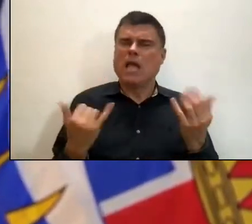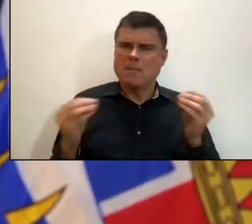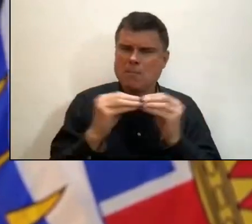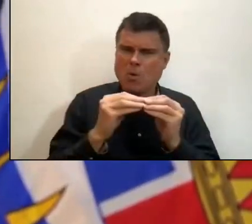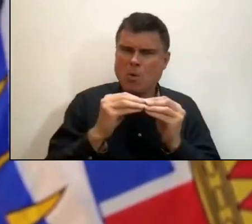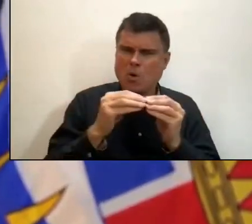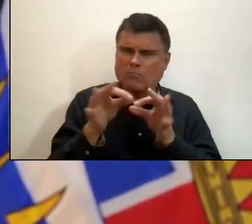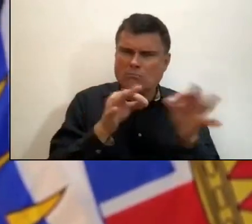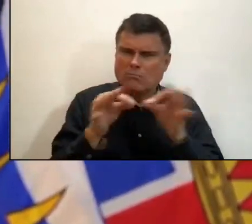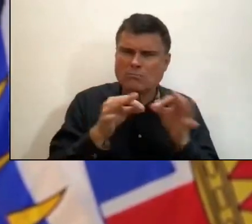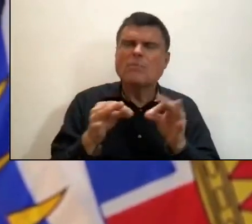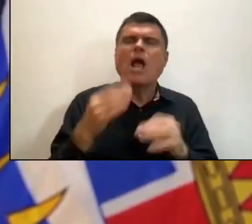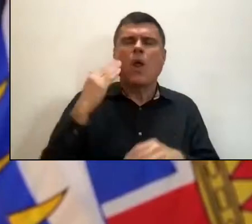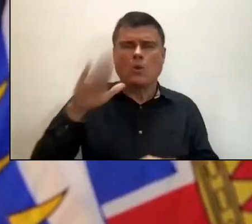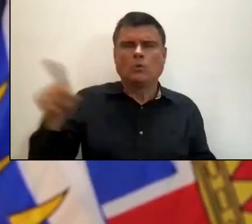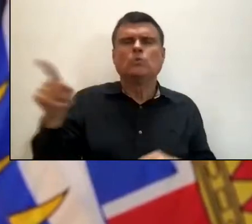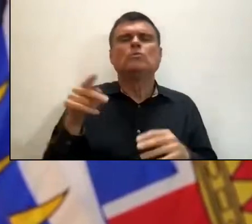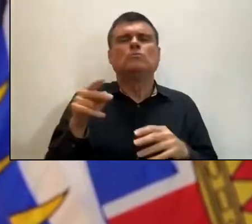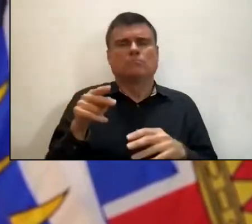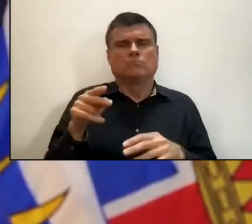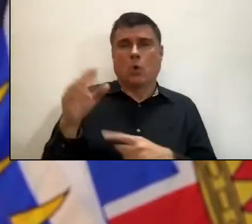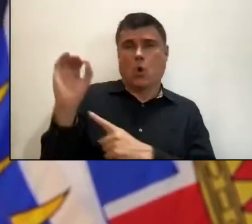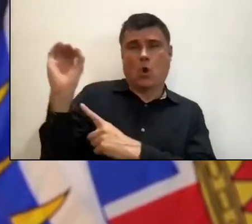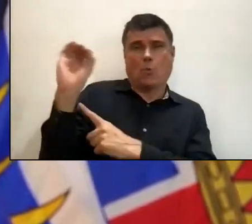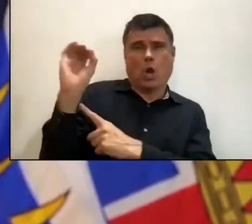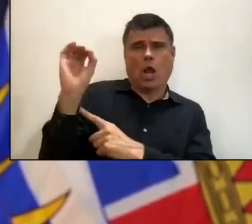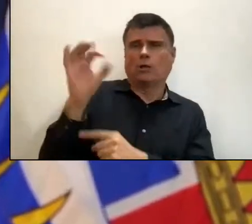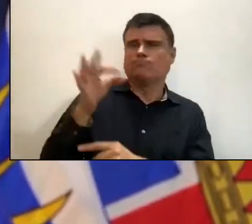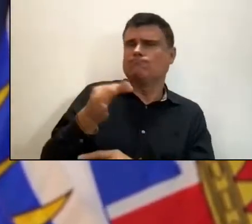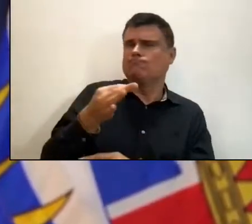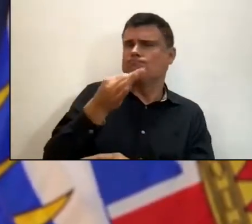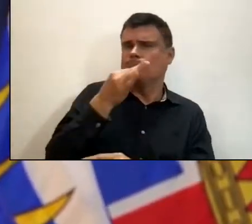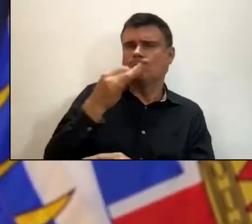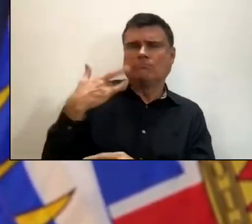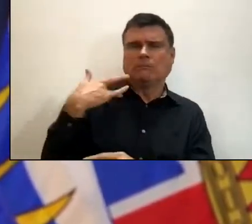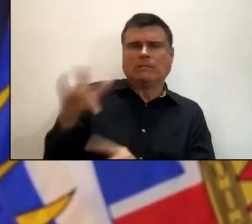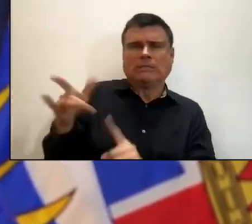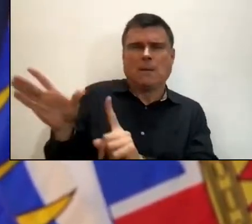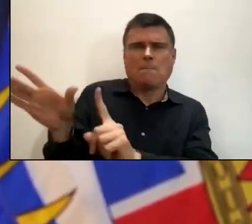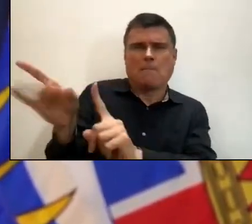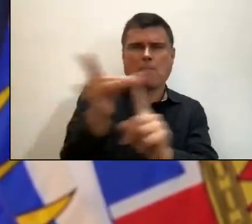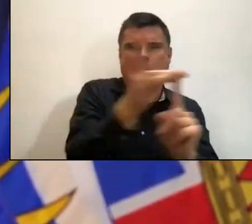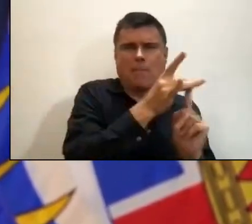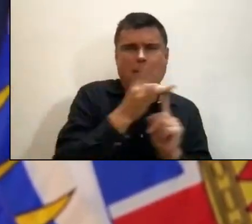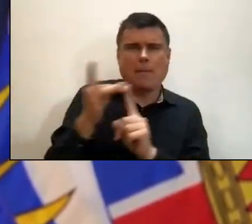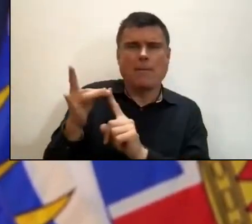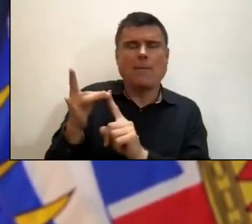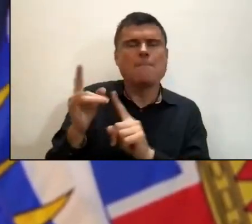transmissible, that there is a lot we don't know about the severity of it and the potential